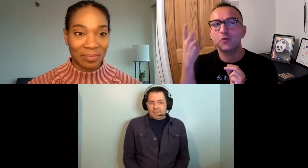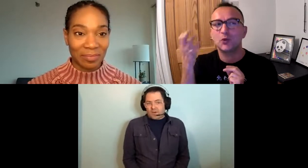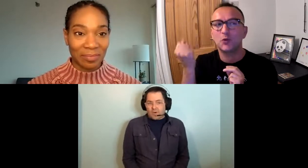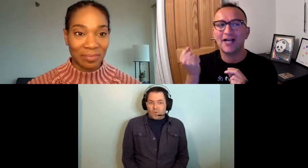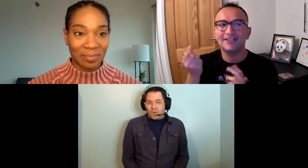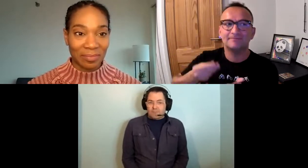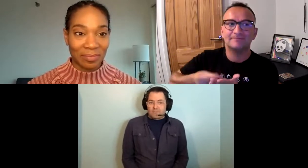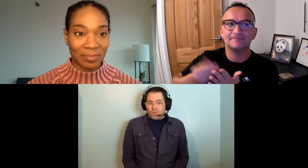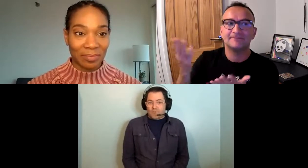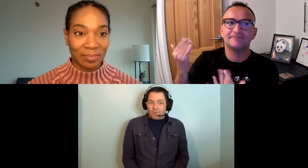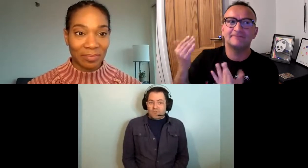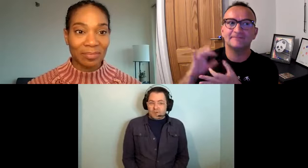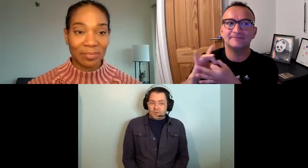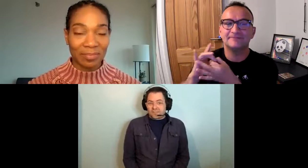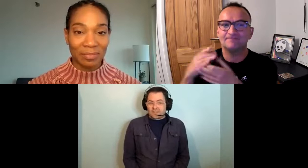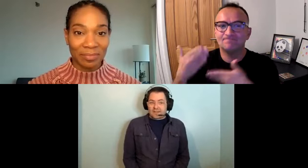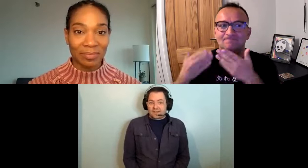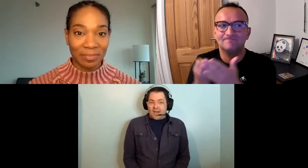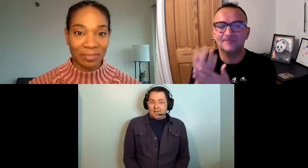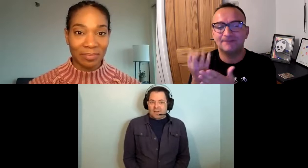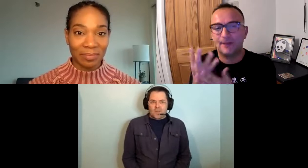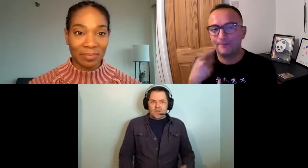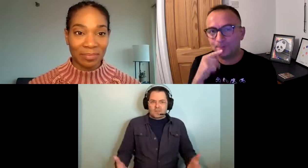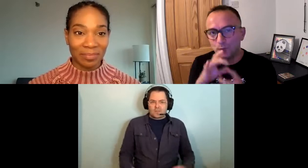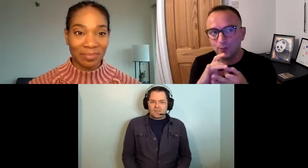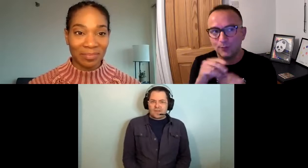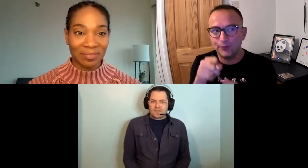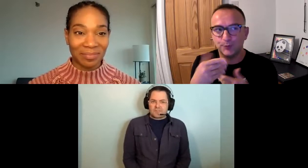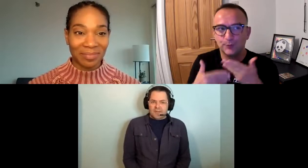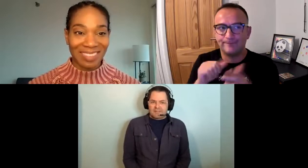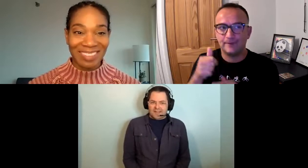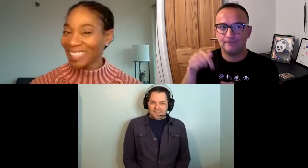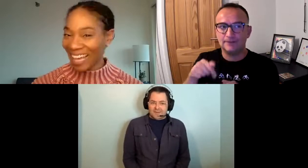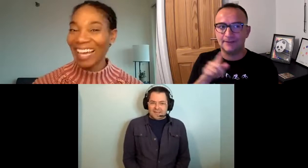hopefully that would be wonderful movement after this meeting, a wonderful development.